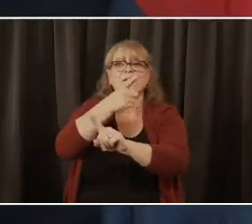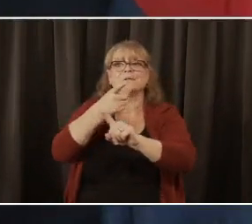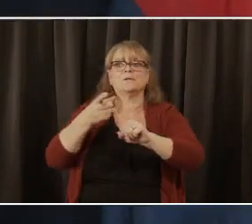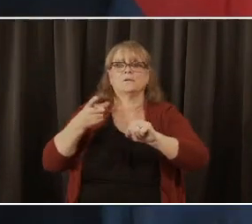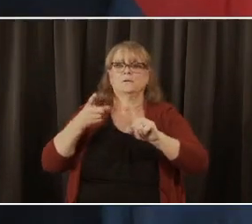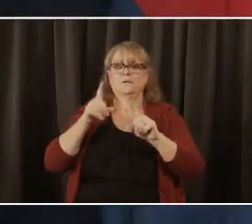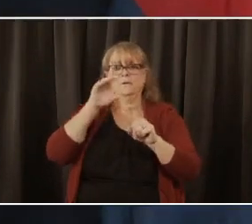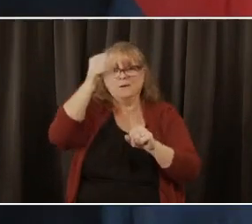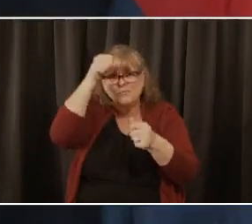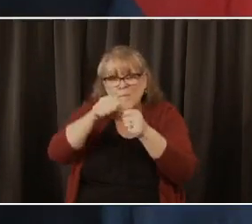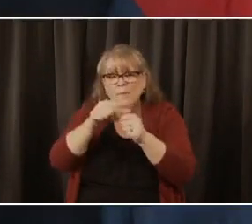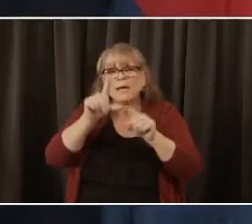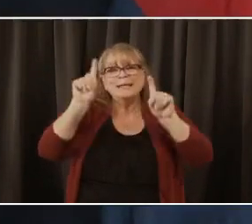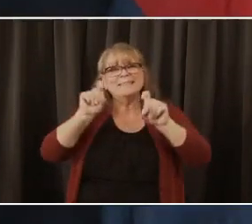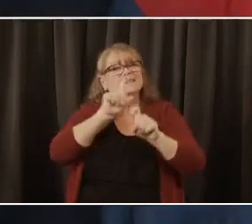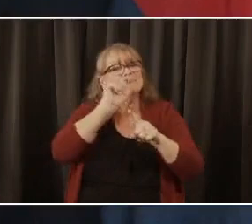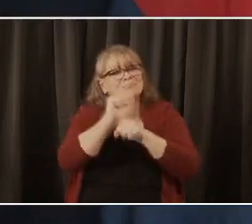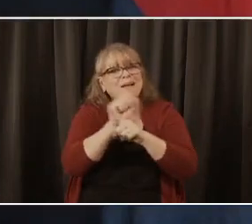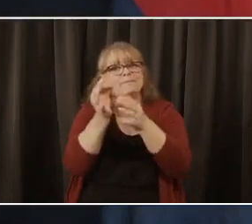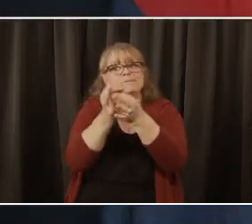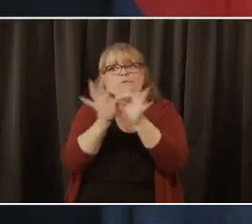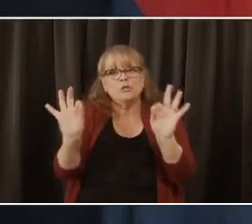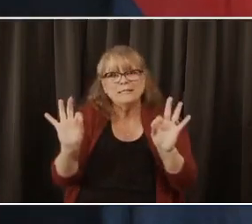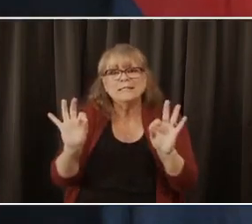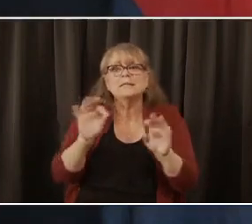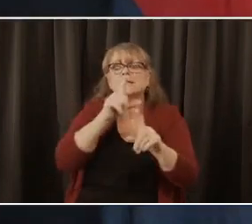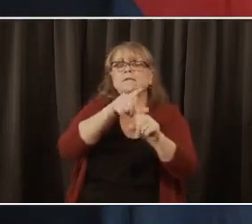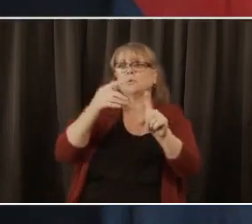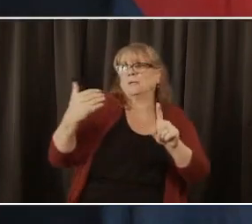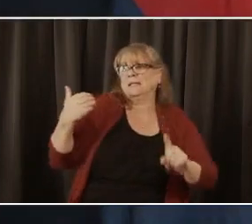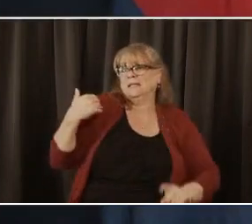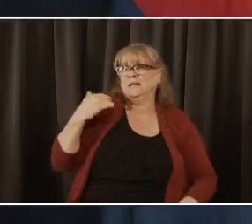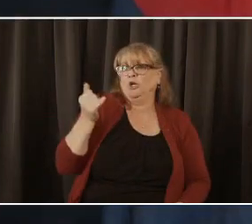across the state partner with binax I even did some of those deliveries myself that exceeded